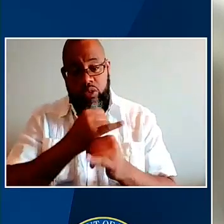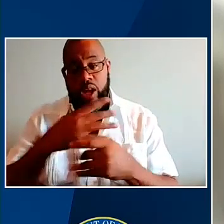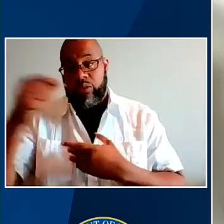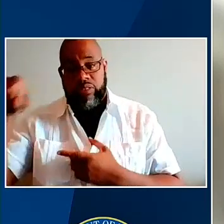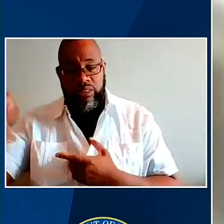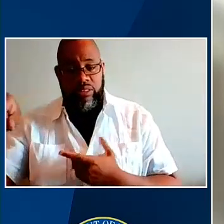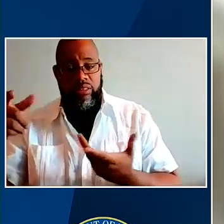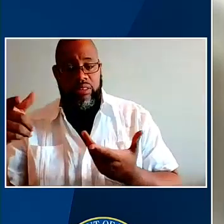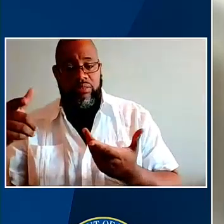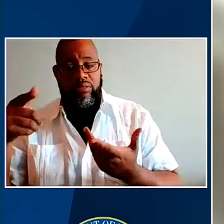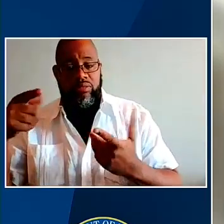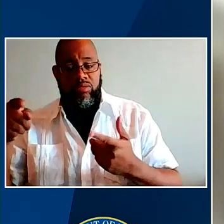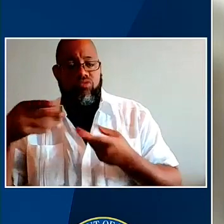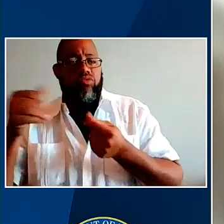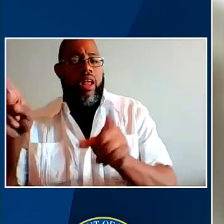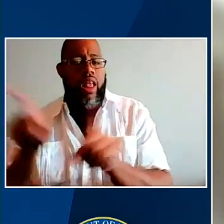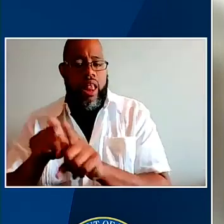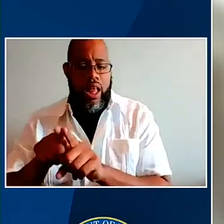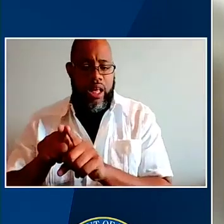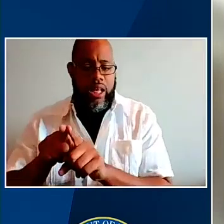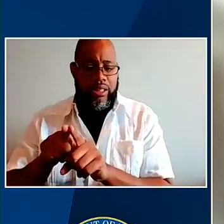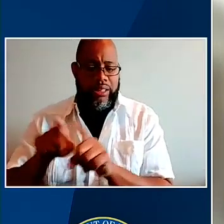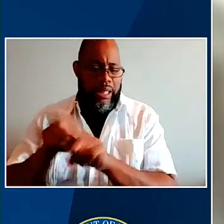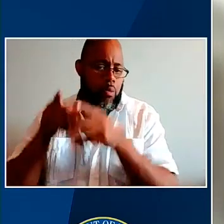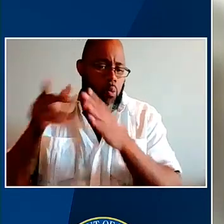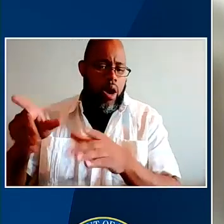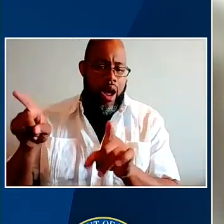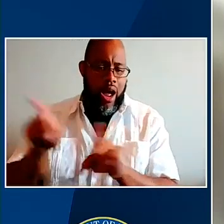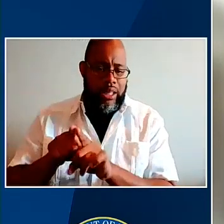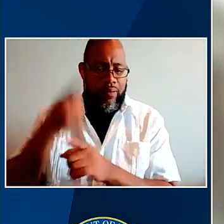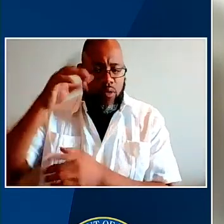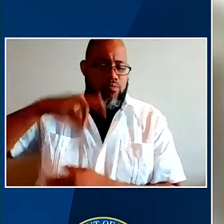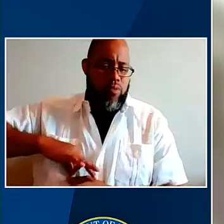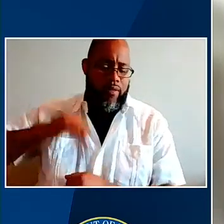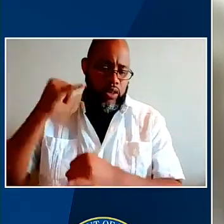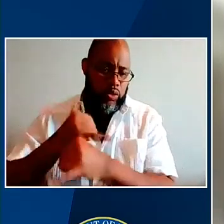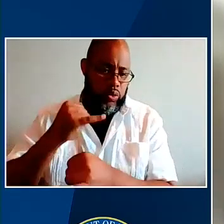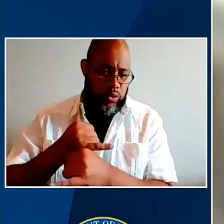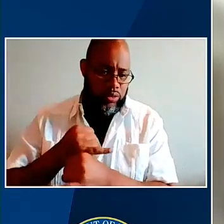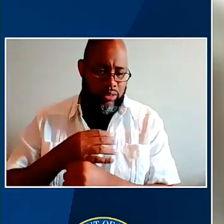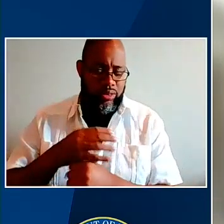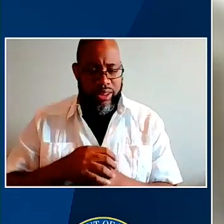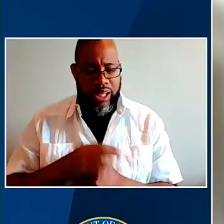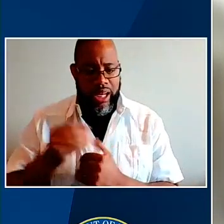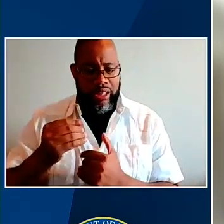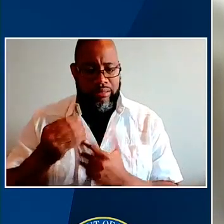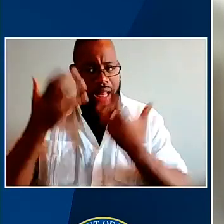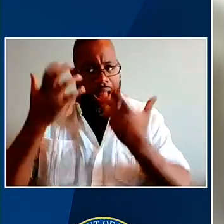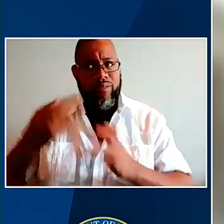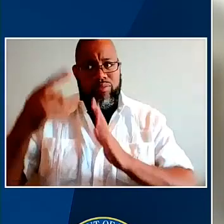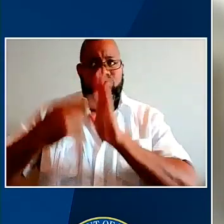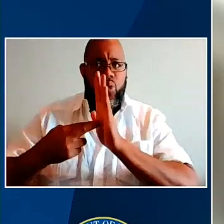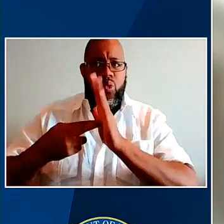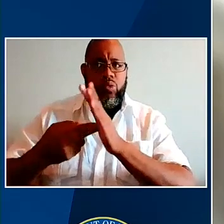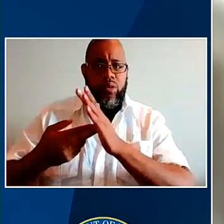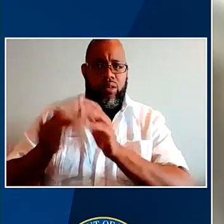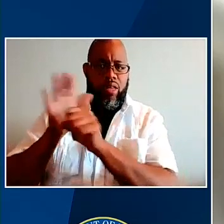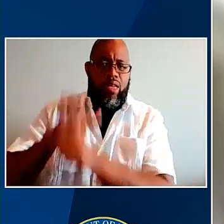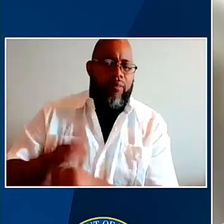essentially treated in the same manner as for-profit institutions. A heavy regulatory burden, in other words. Thank you.